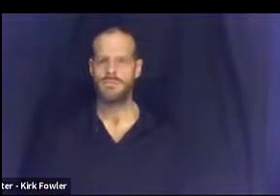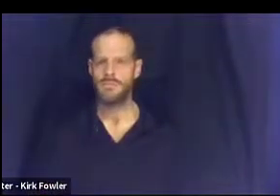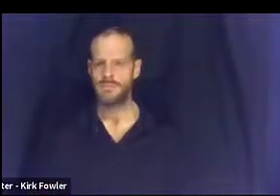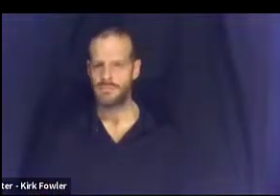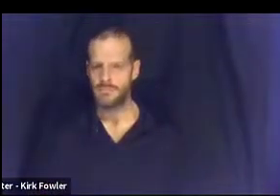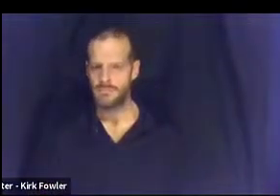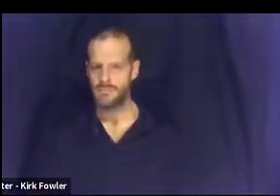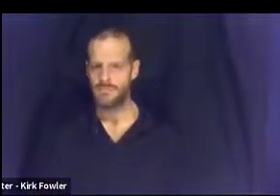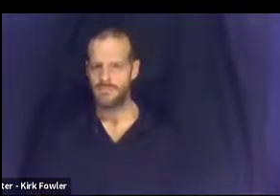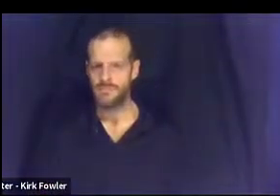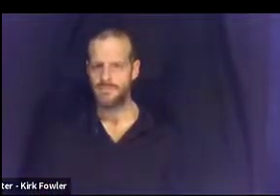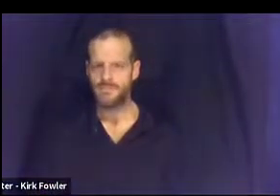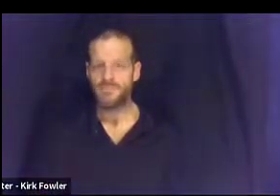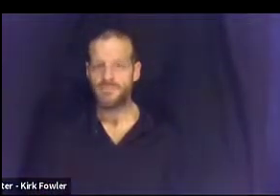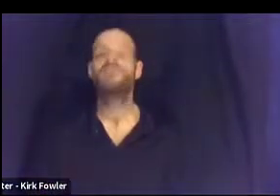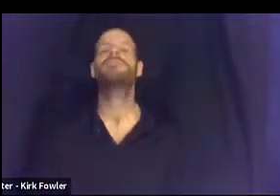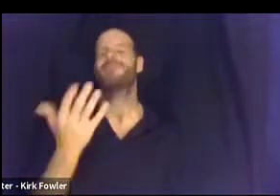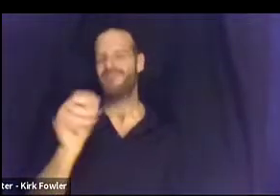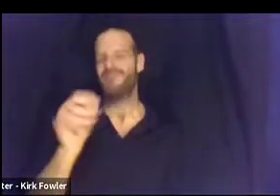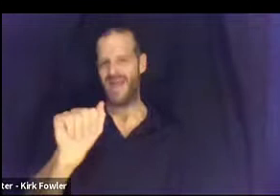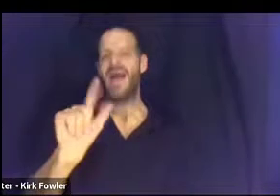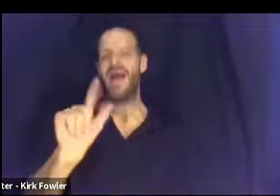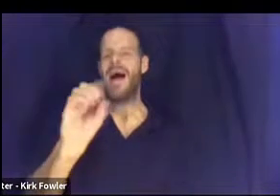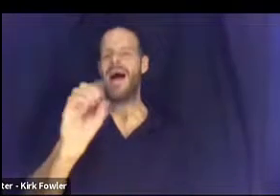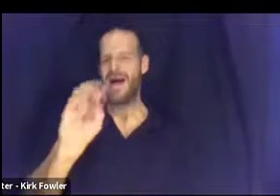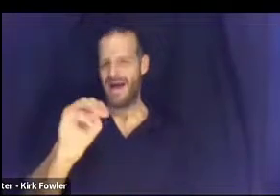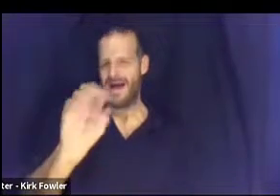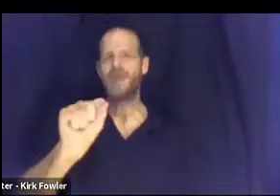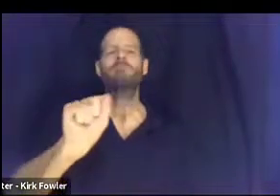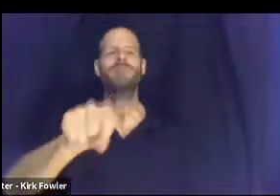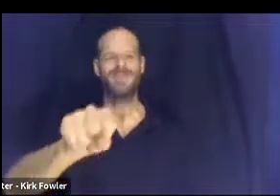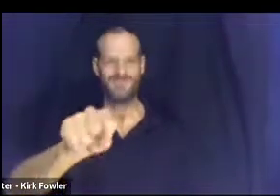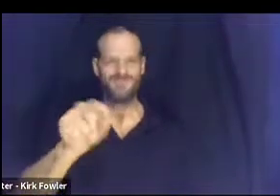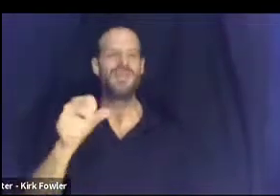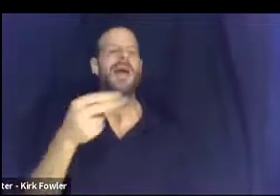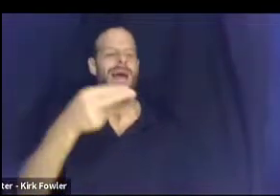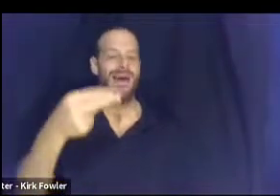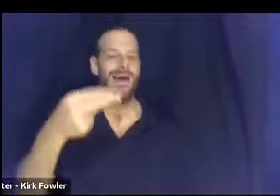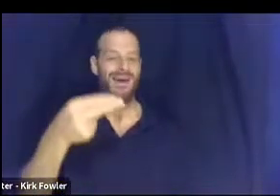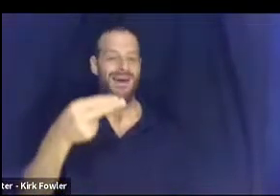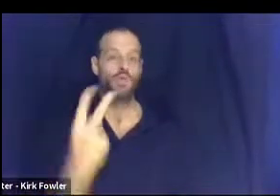Adams. Yeah. It's H2O, right? It's the water molecule, right? Okay.